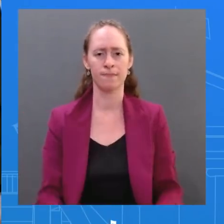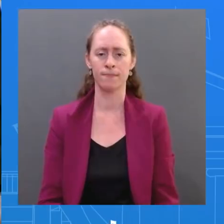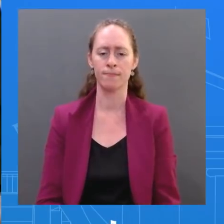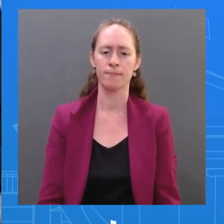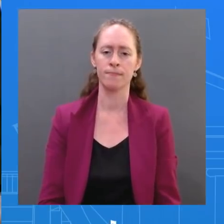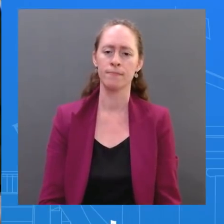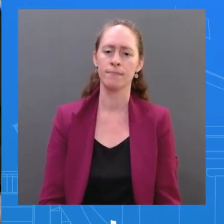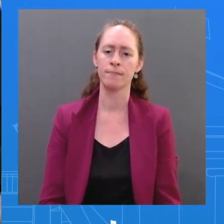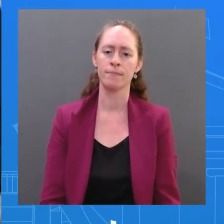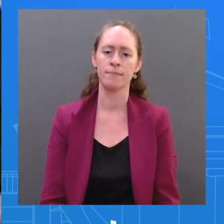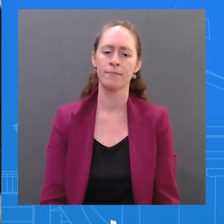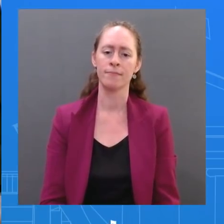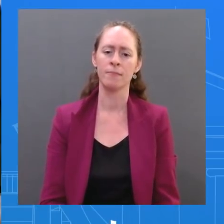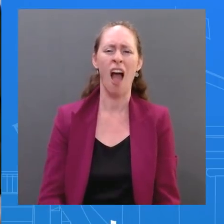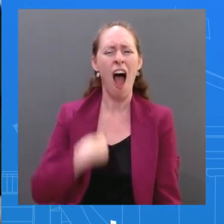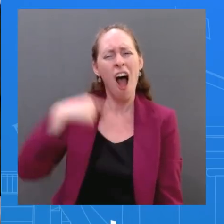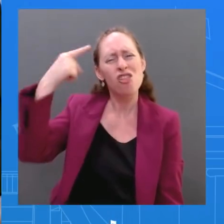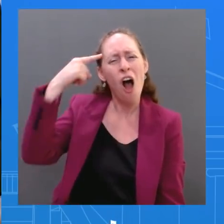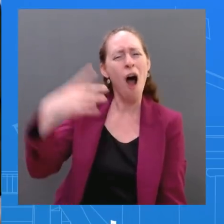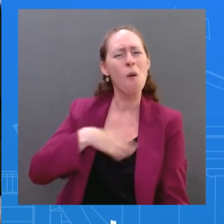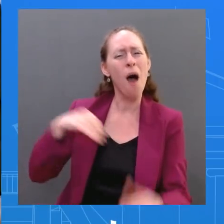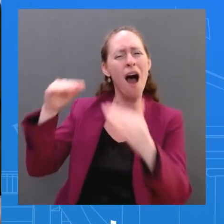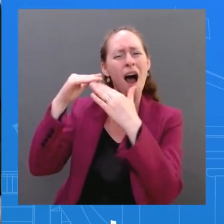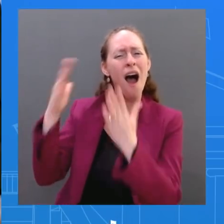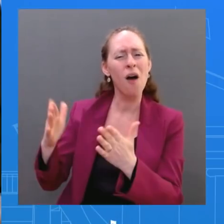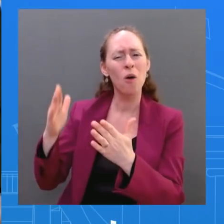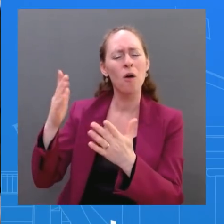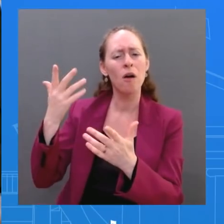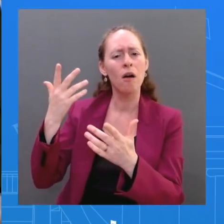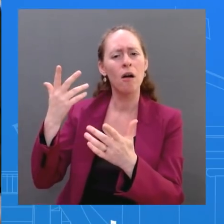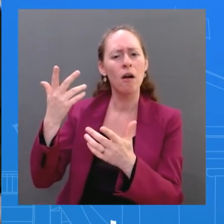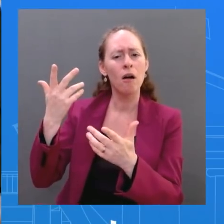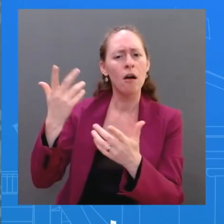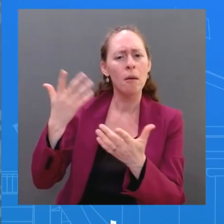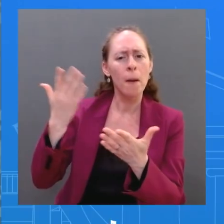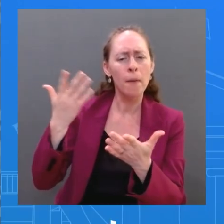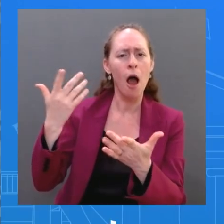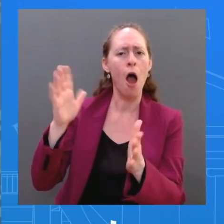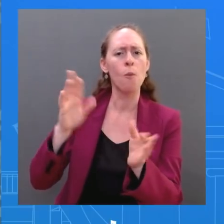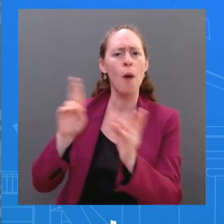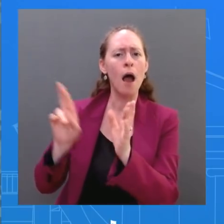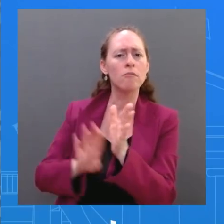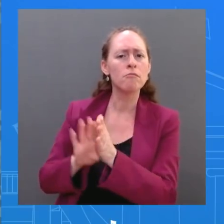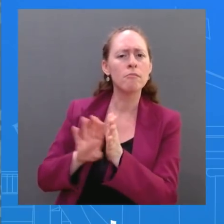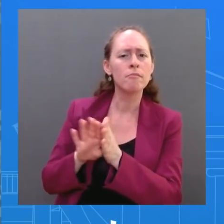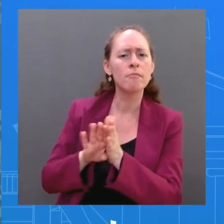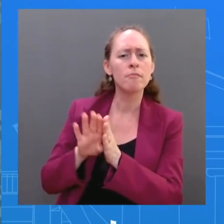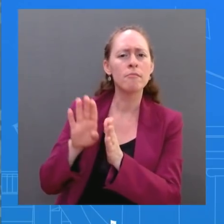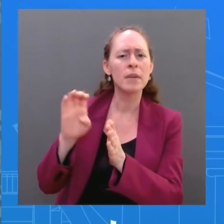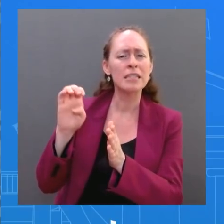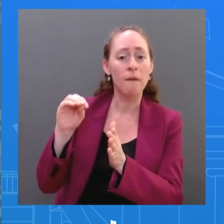Is the White House continuing to work on an executive order, or has the White House dropped that plan? Ms. Jean-Pierre: Look, I'll say this: The President is going to do everything